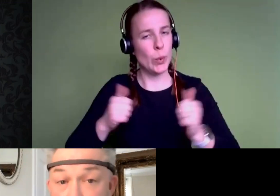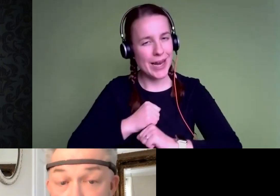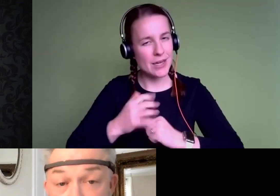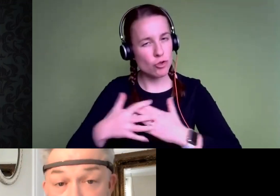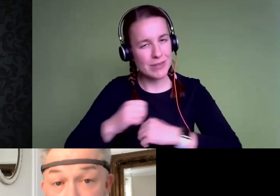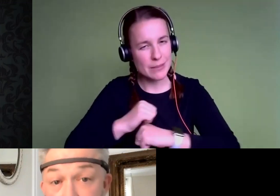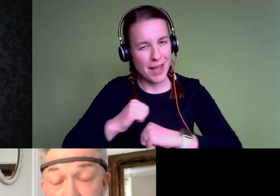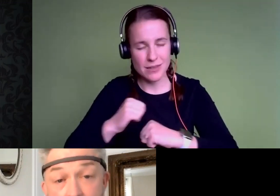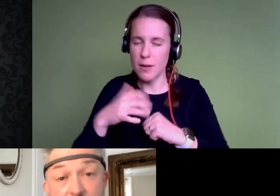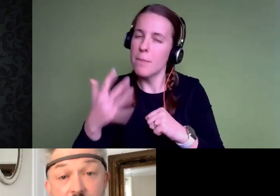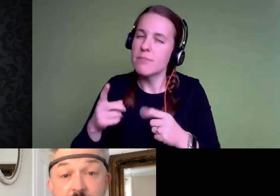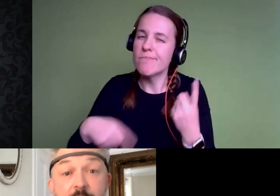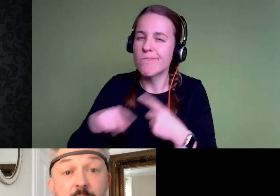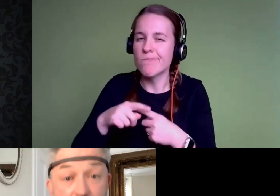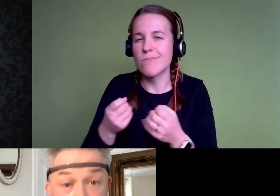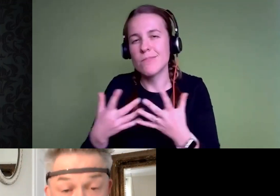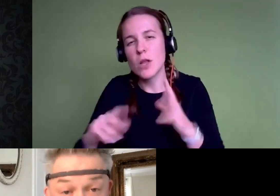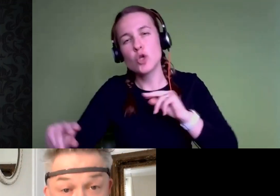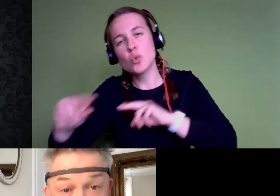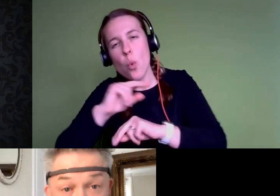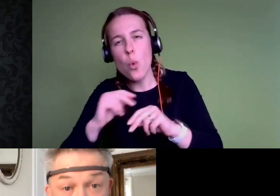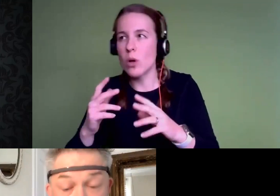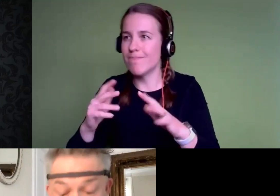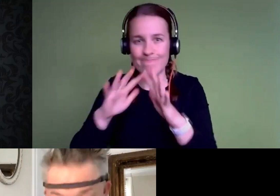how we can use those three things together to explore